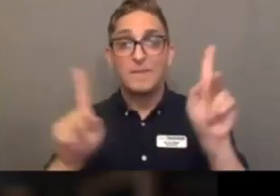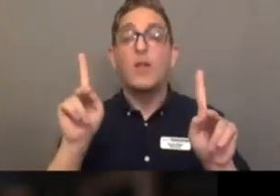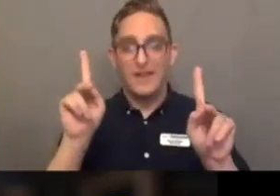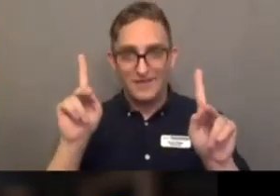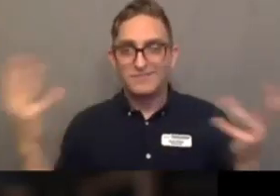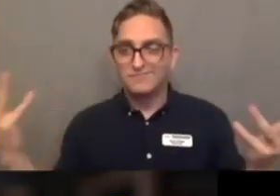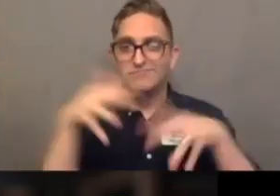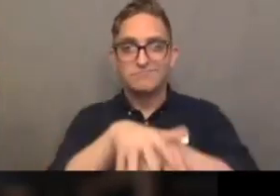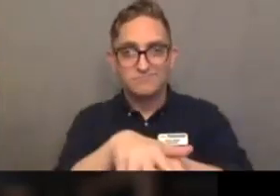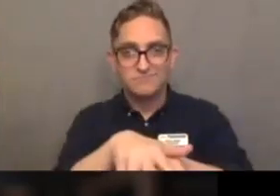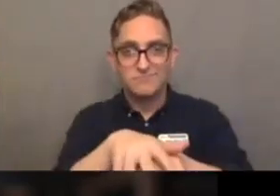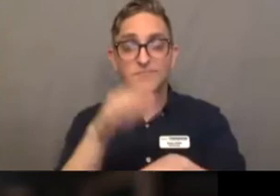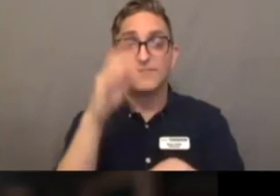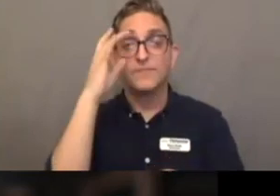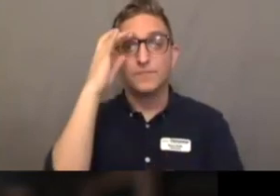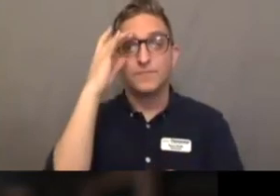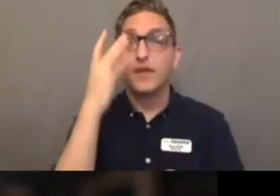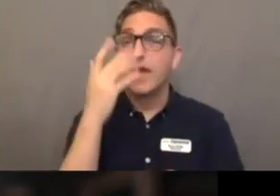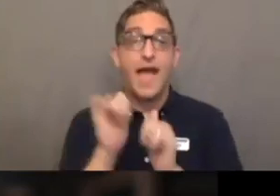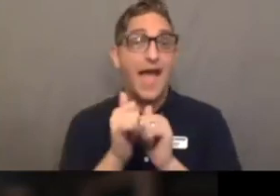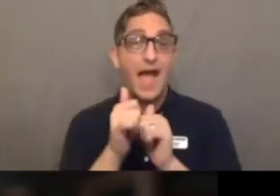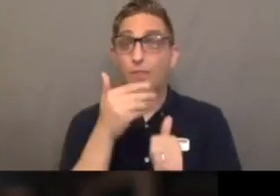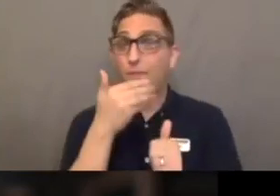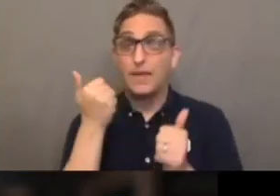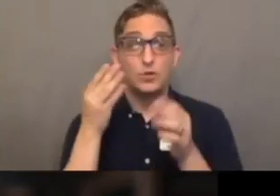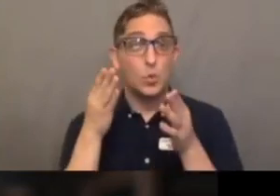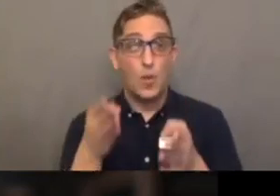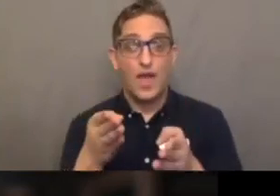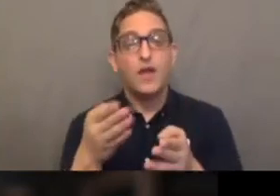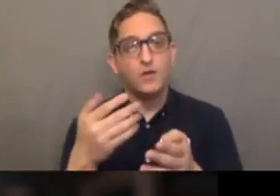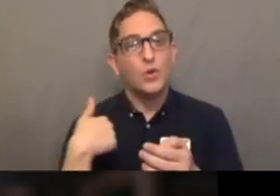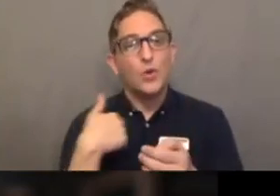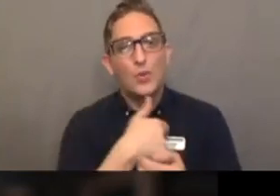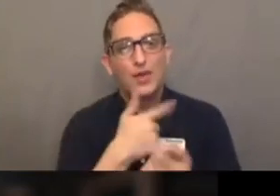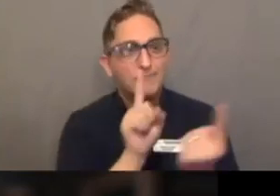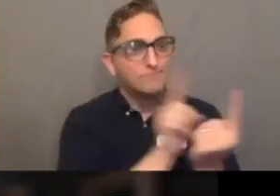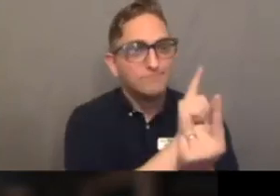and the best way to do that is to just meet lots of people who are different from each